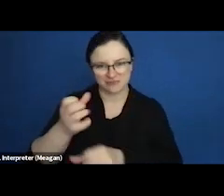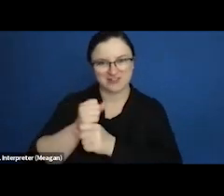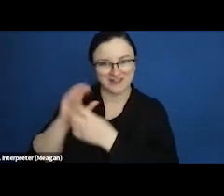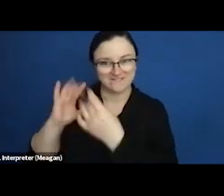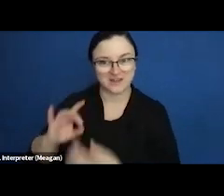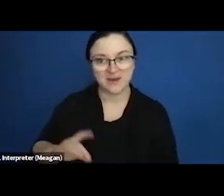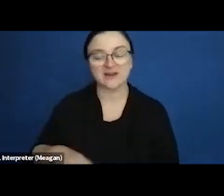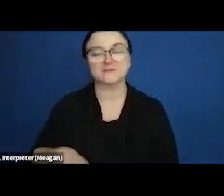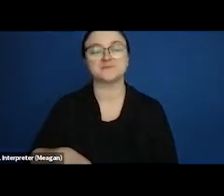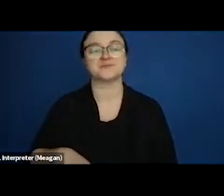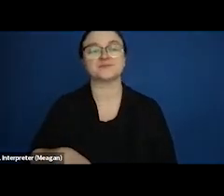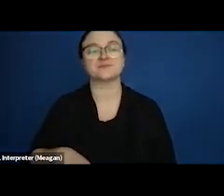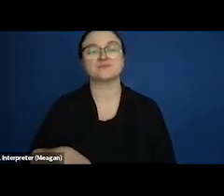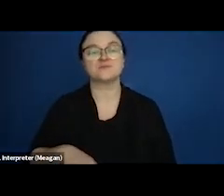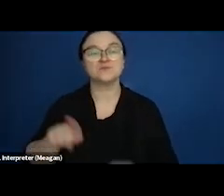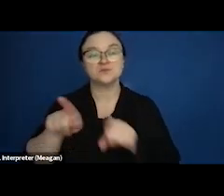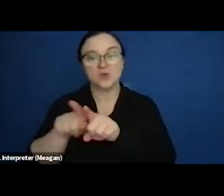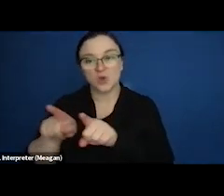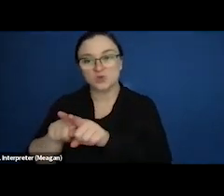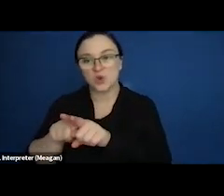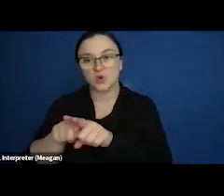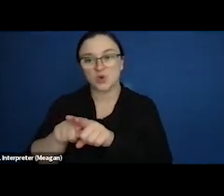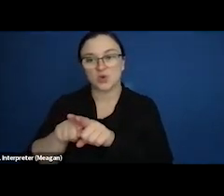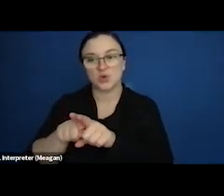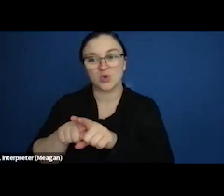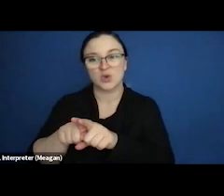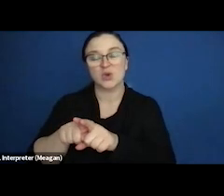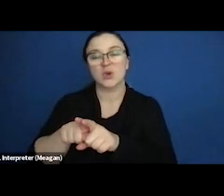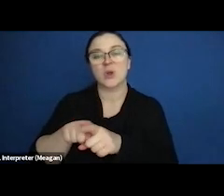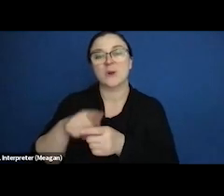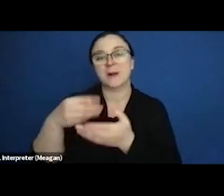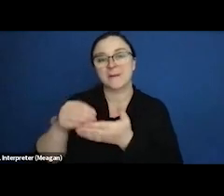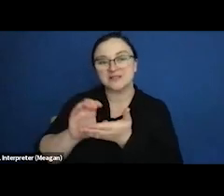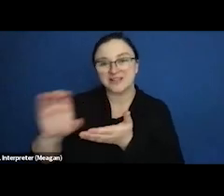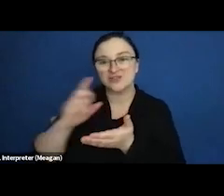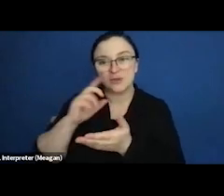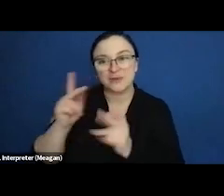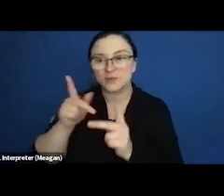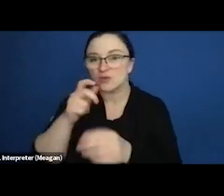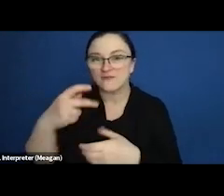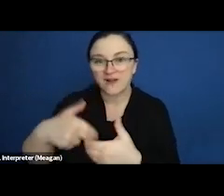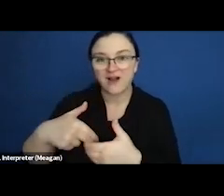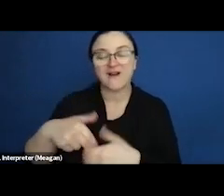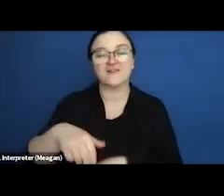Again, that there's compensation for participants. Provision of childcare, transportation,